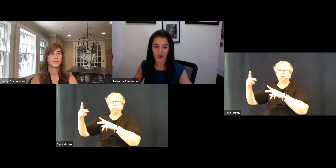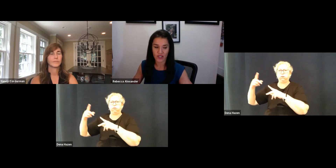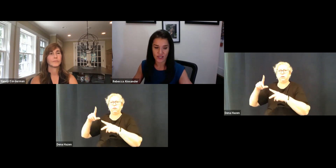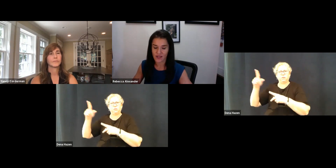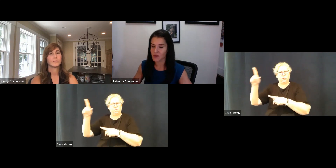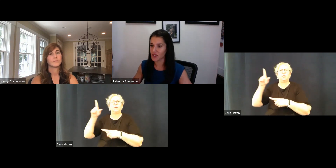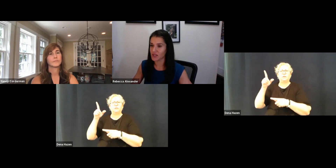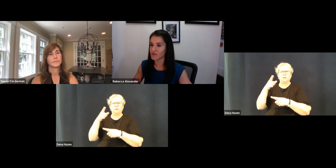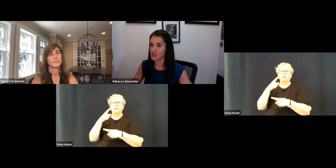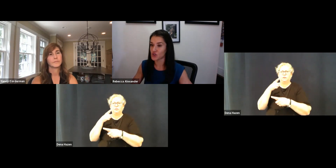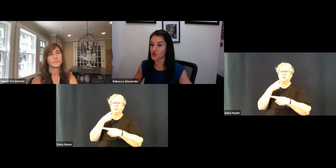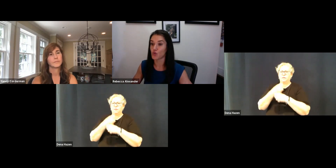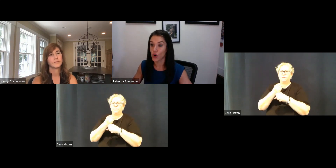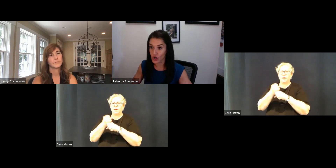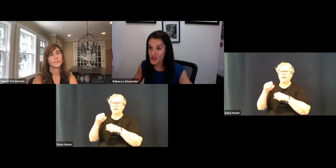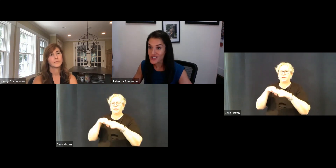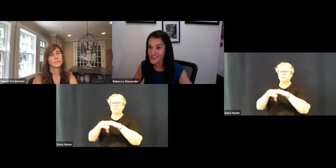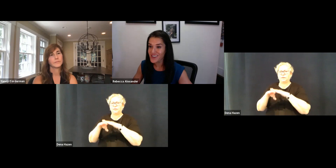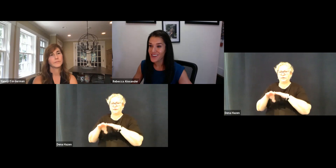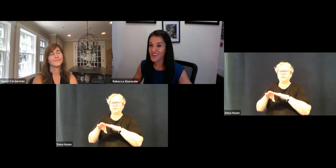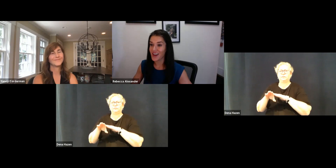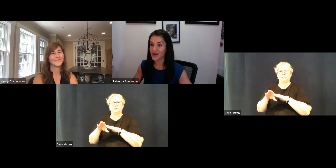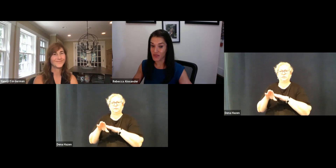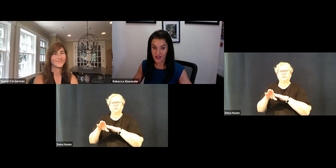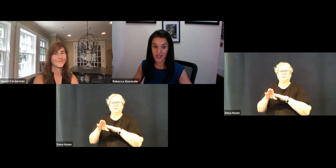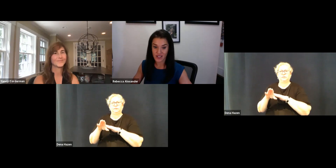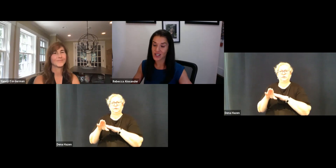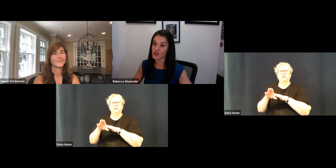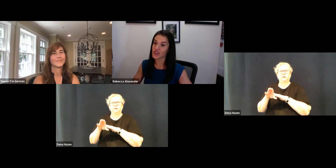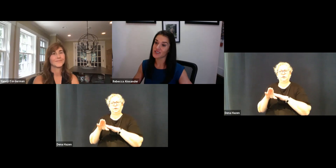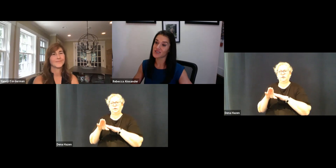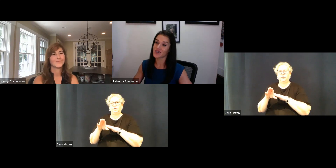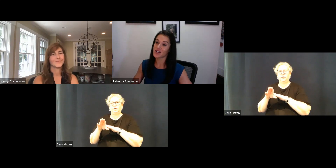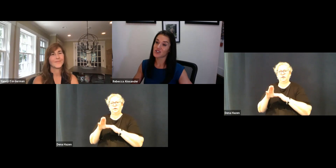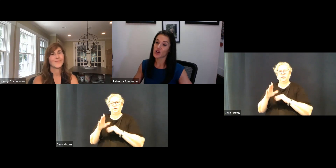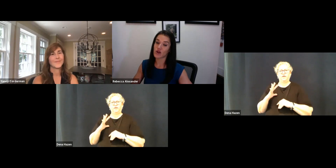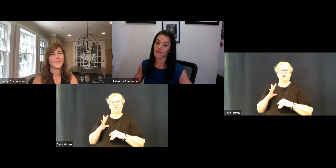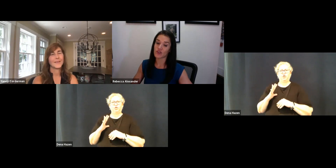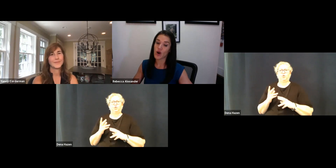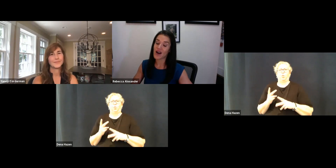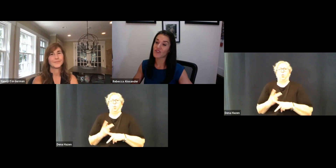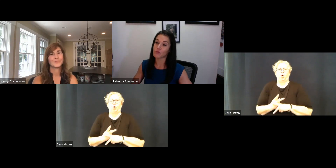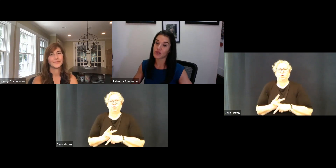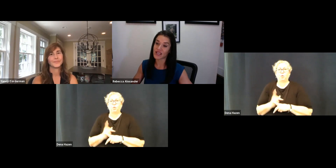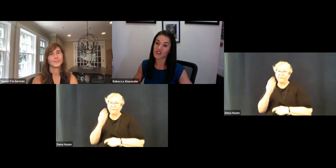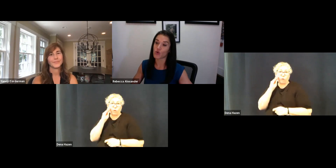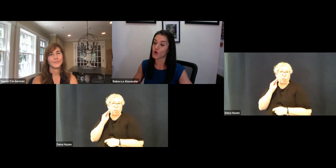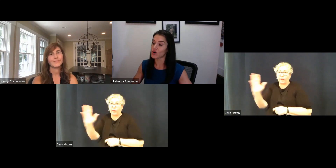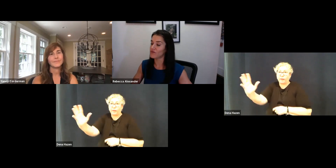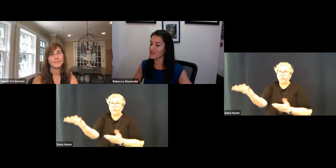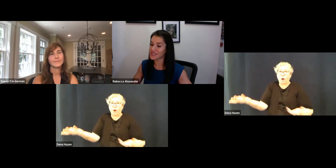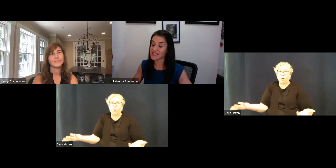their accessibility features worse. And they need to hear this. So if you have complaints or feelings